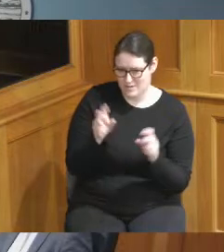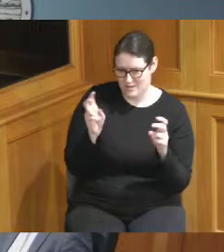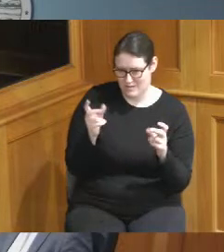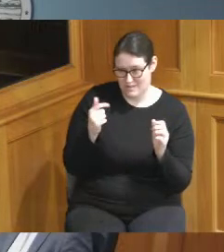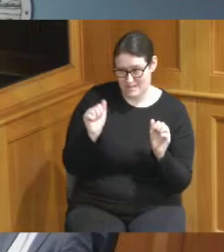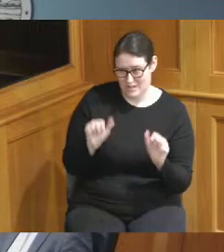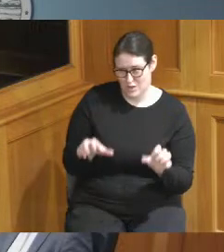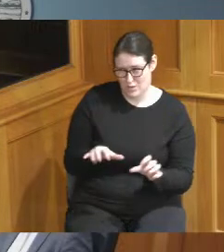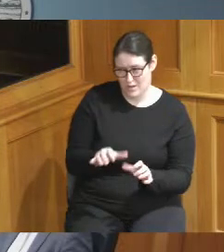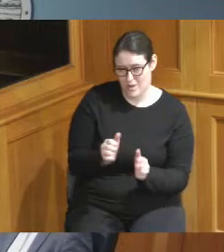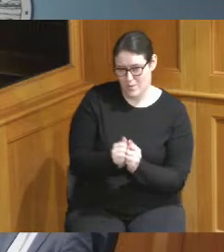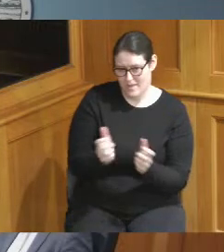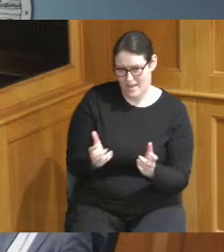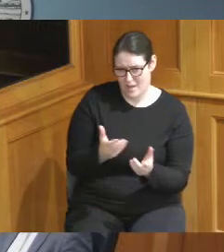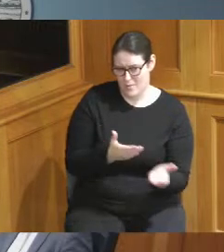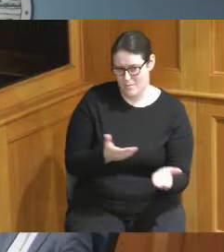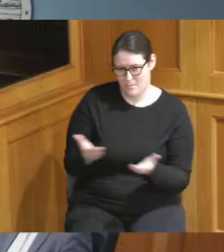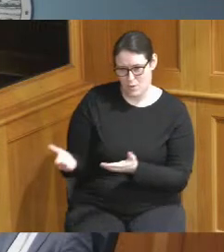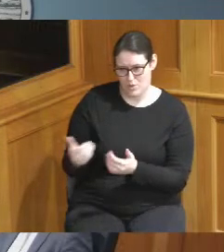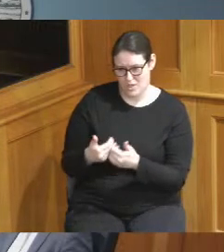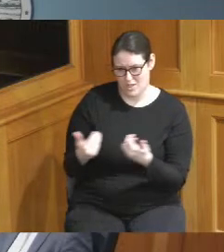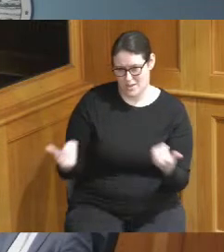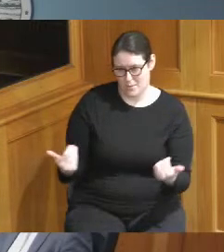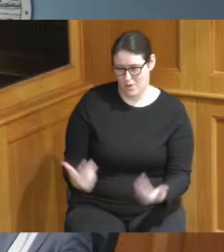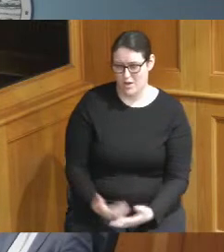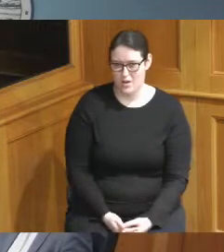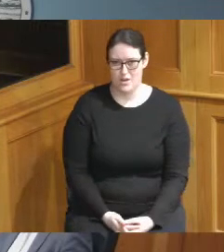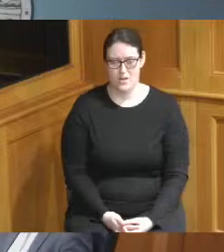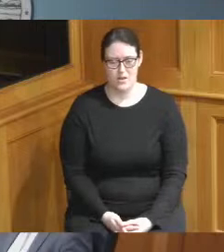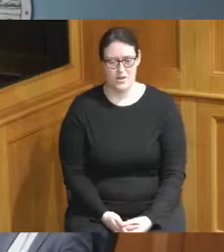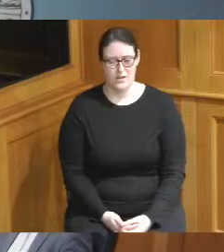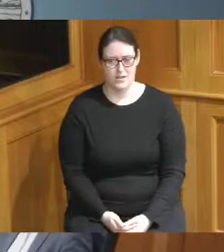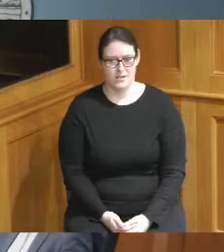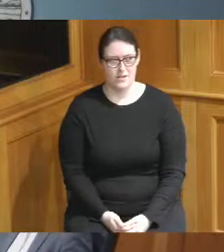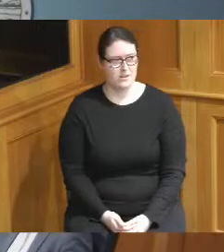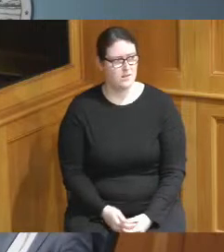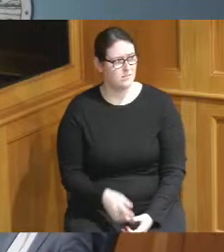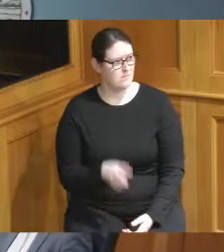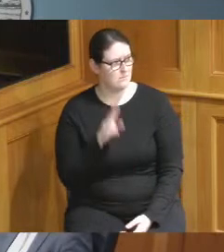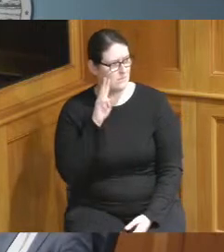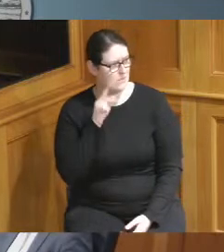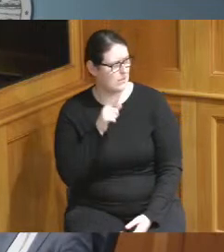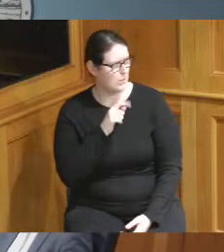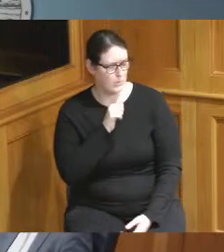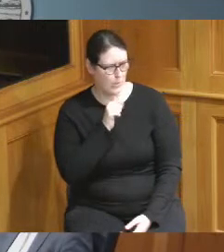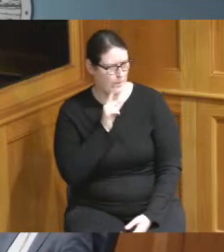yes so the the actual ser- there was there there was a presentation I know that went